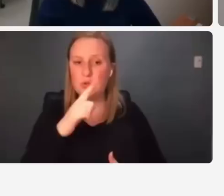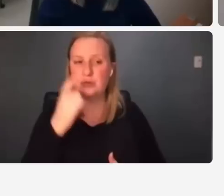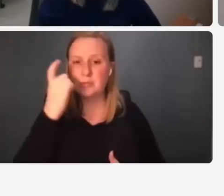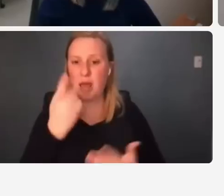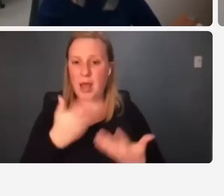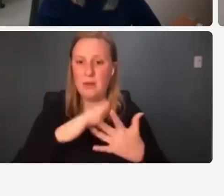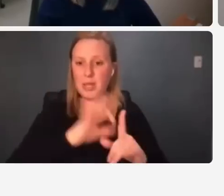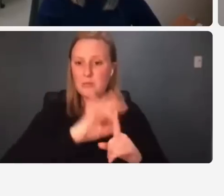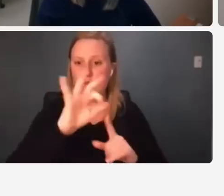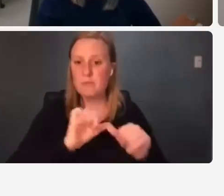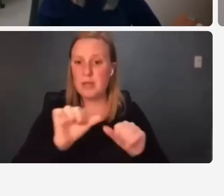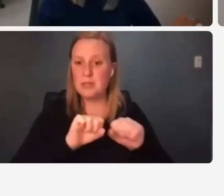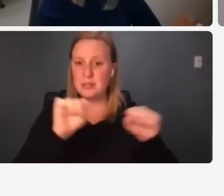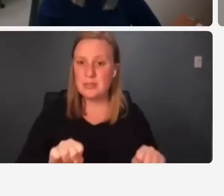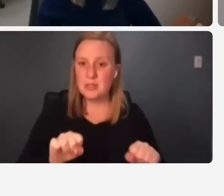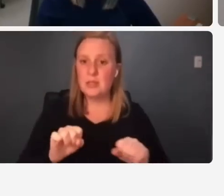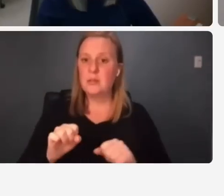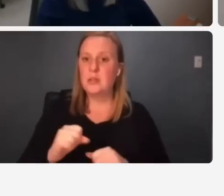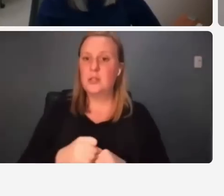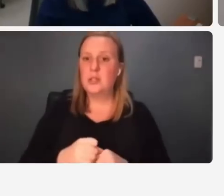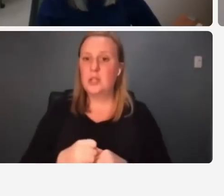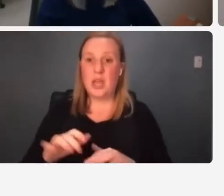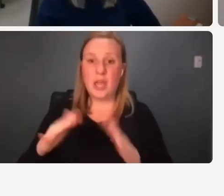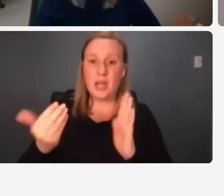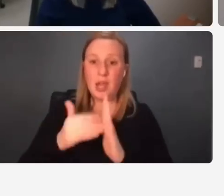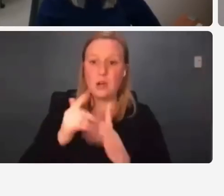Julia did you have any comment about the face to face assessment element? Yeah sure.